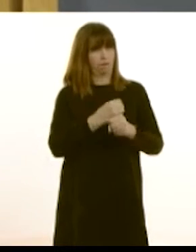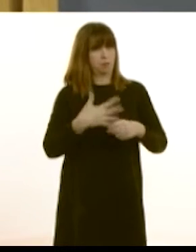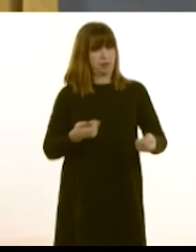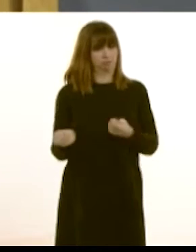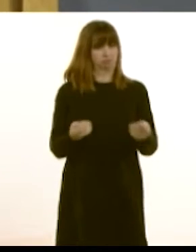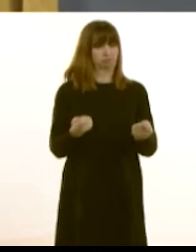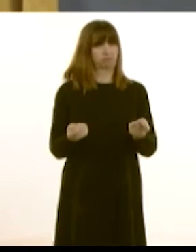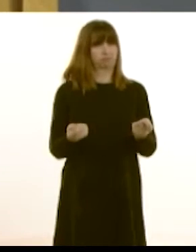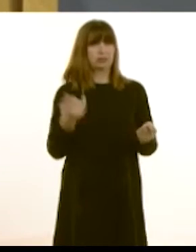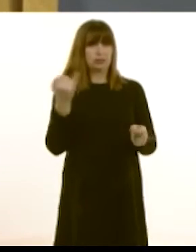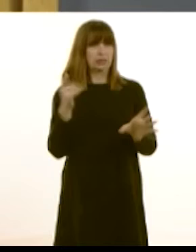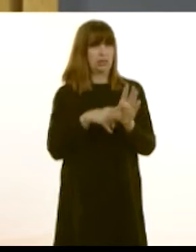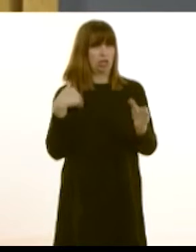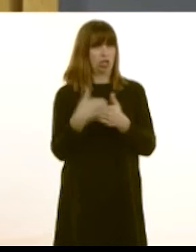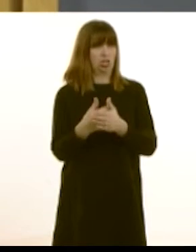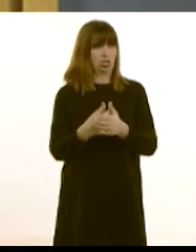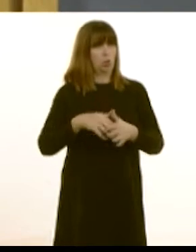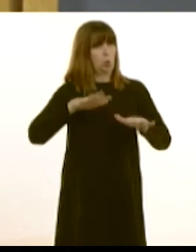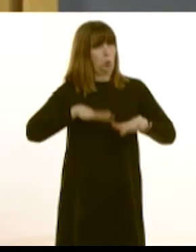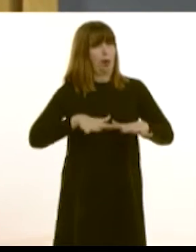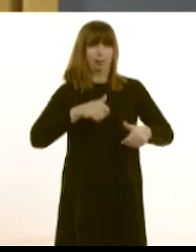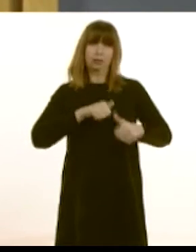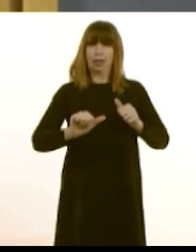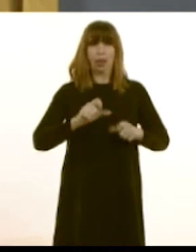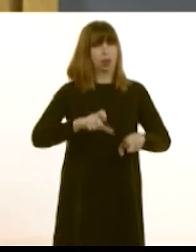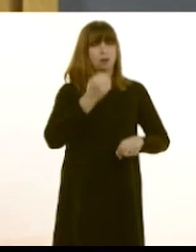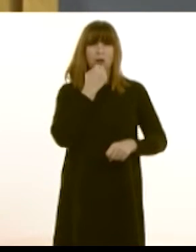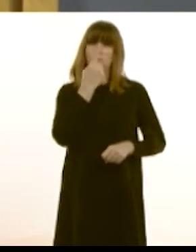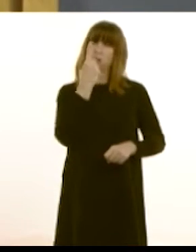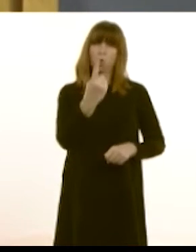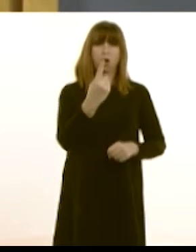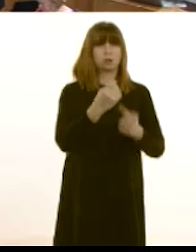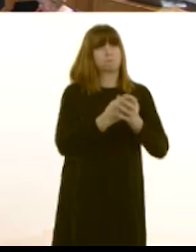still left Wales with the highest level of child poverty in the United Kingdom?